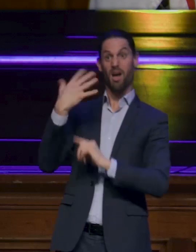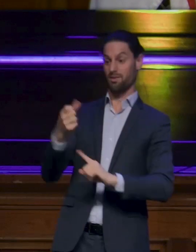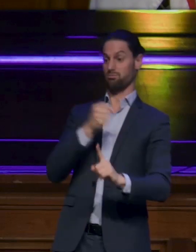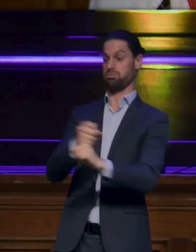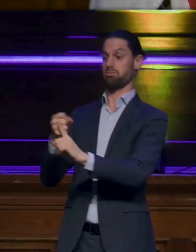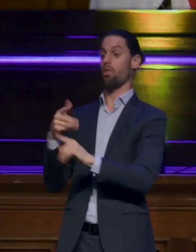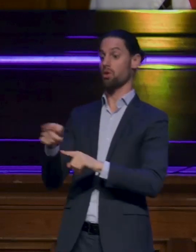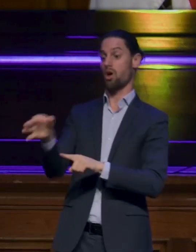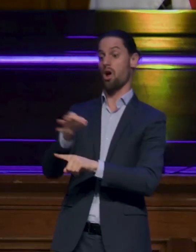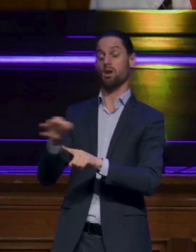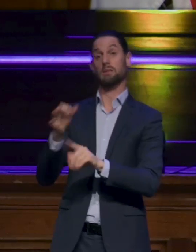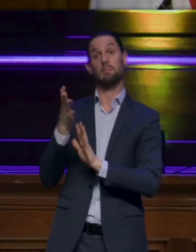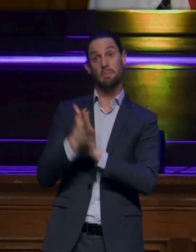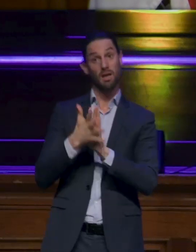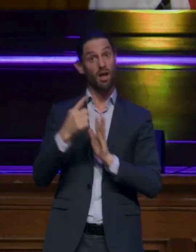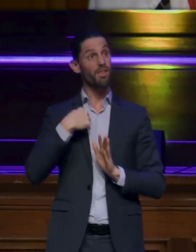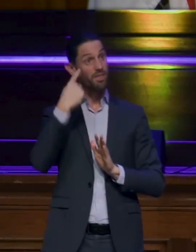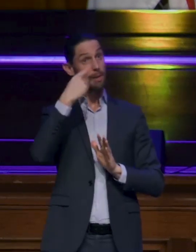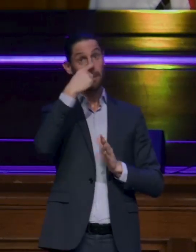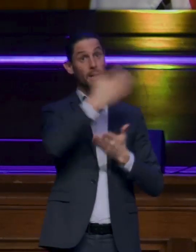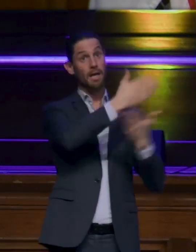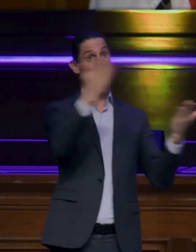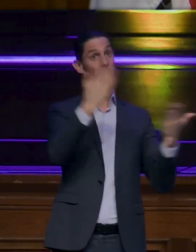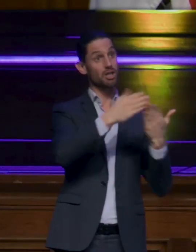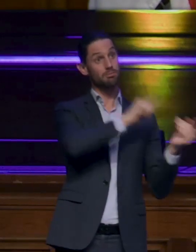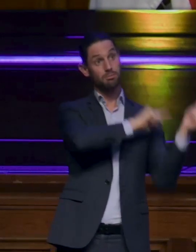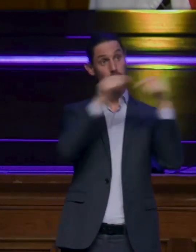that actually when confronted with that that might motivate the change that we